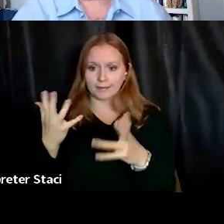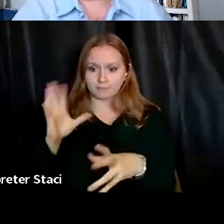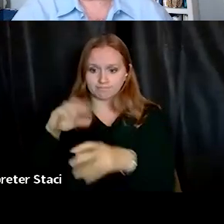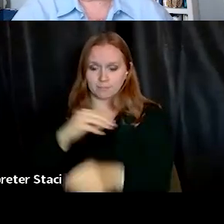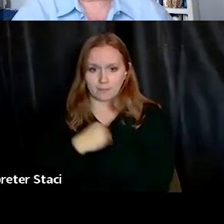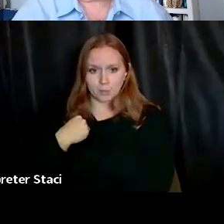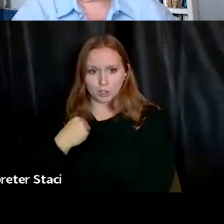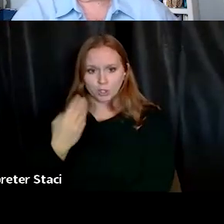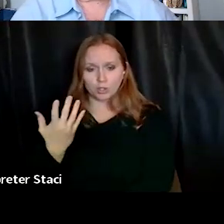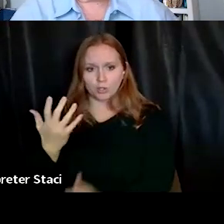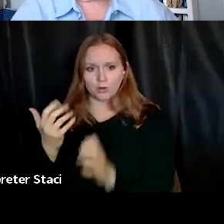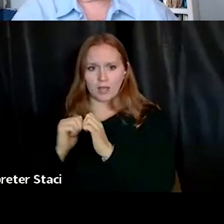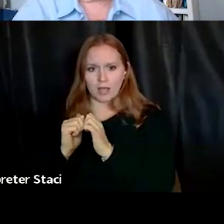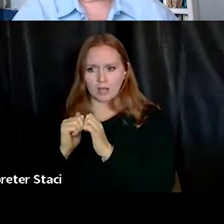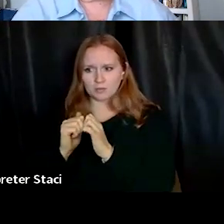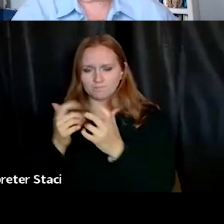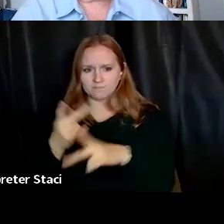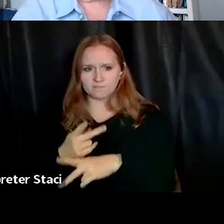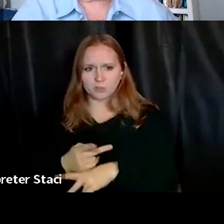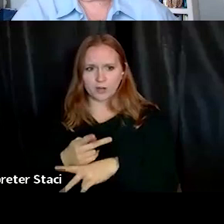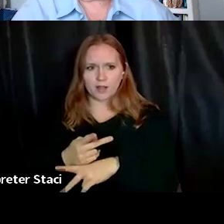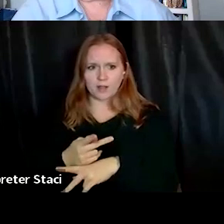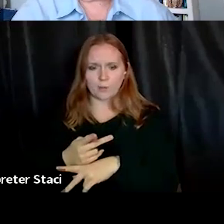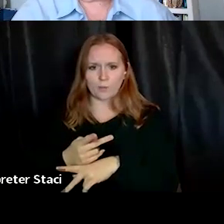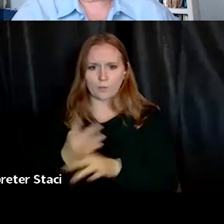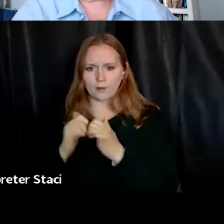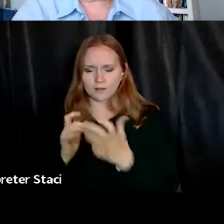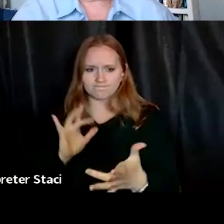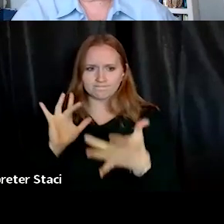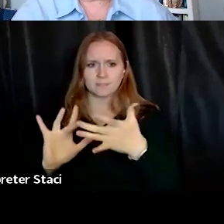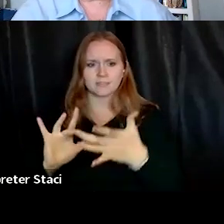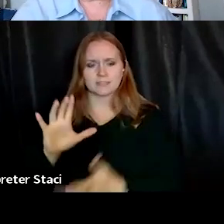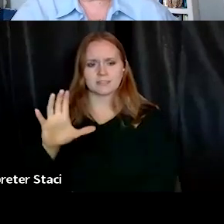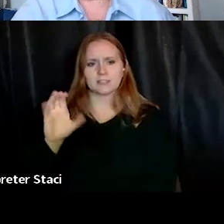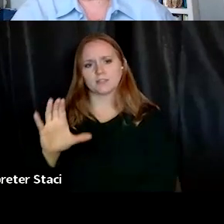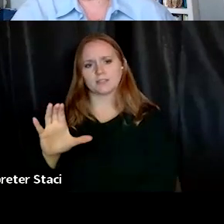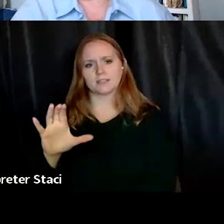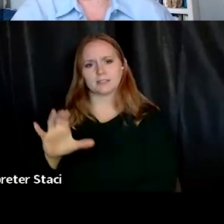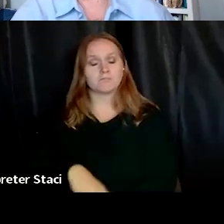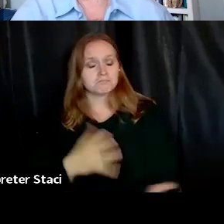How can folks find out how to get in contact with their local CoC? Yeah. No, that's actually a great question, Pam.